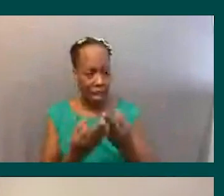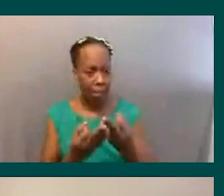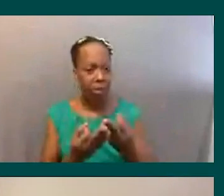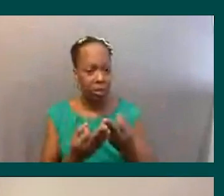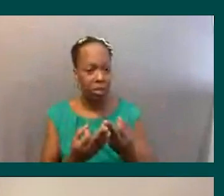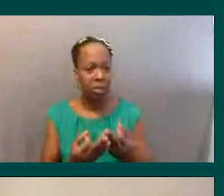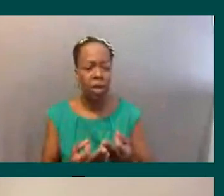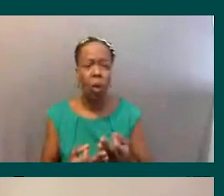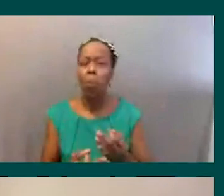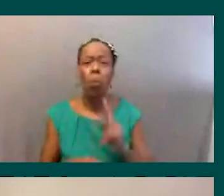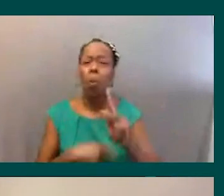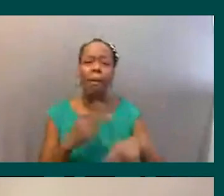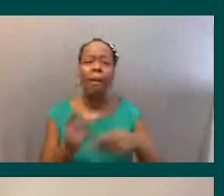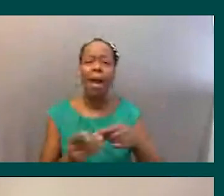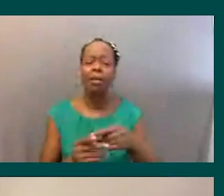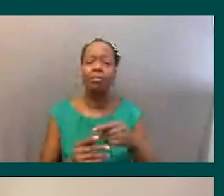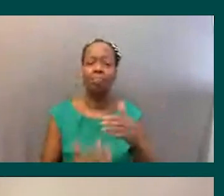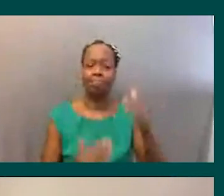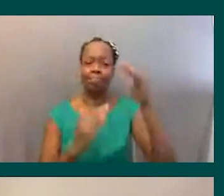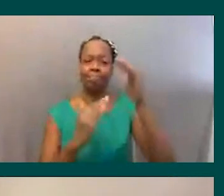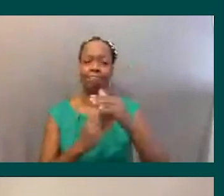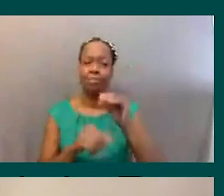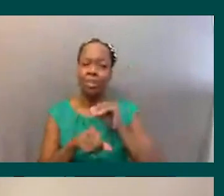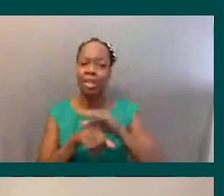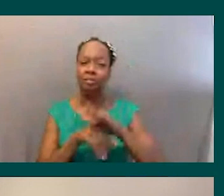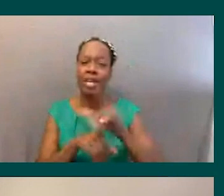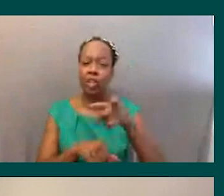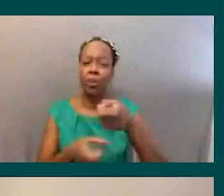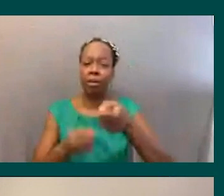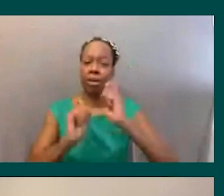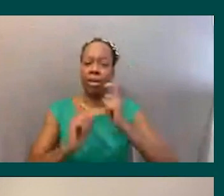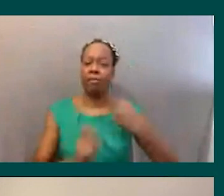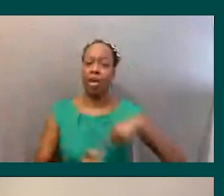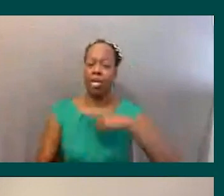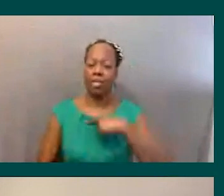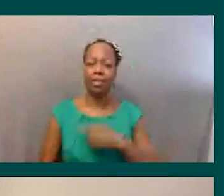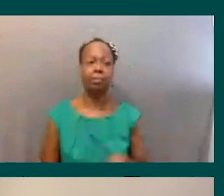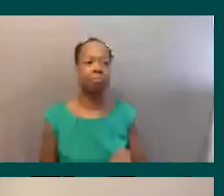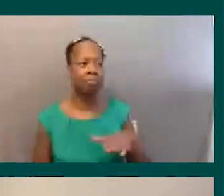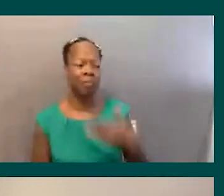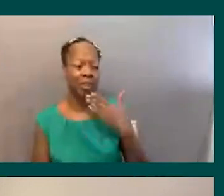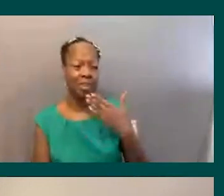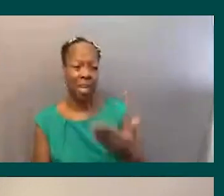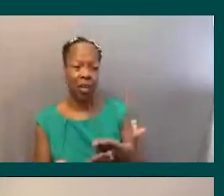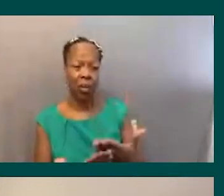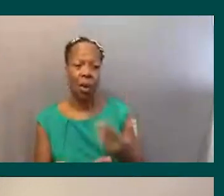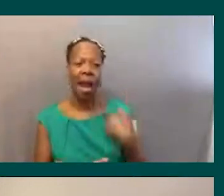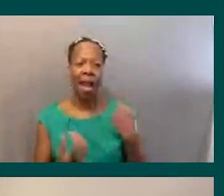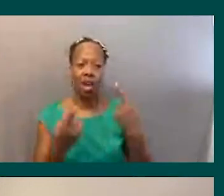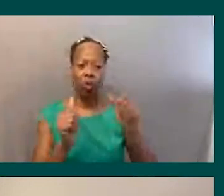so what's some of the best advice that you've had. Yeah, thank you, I definitely agree with Dr. Hyman,